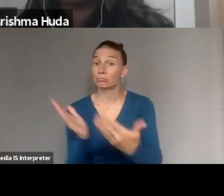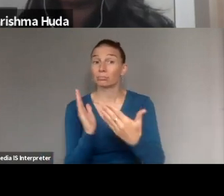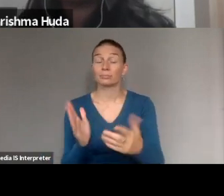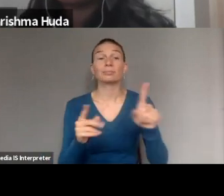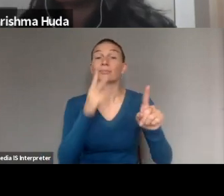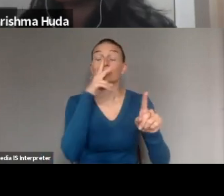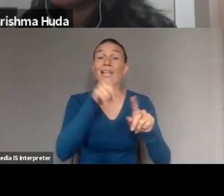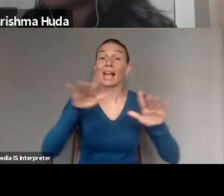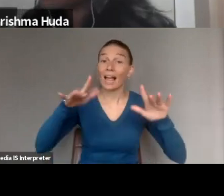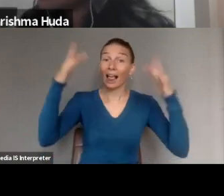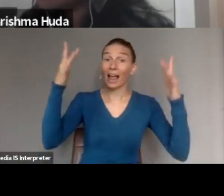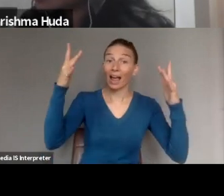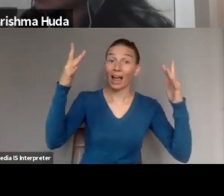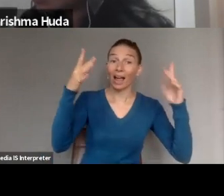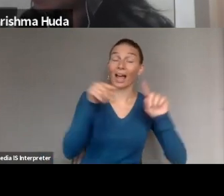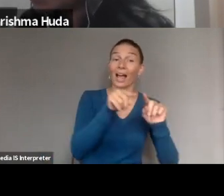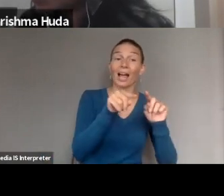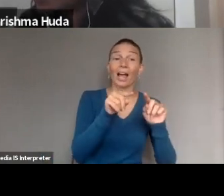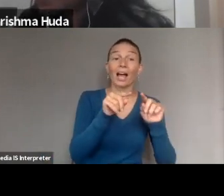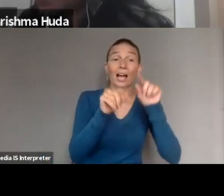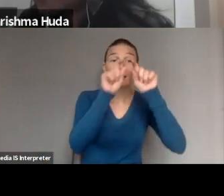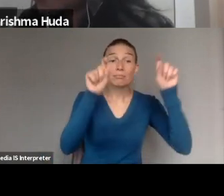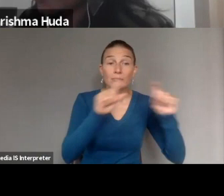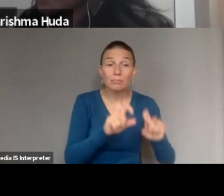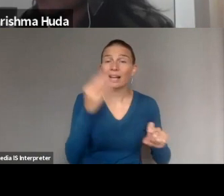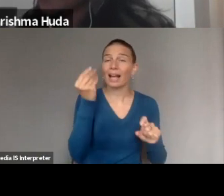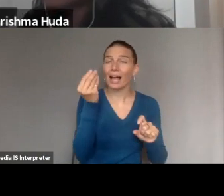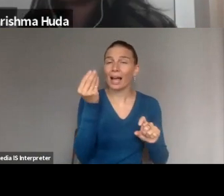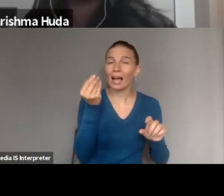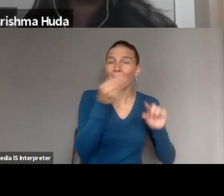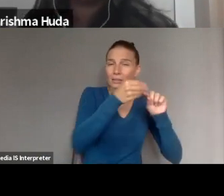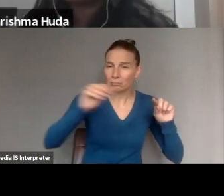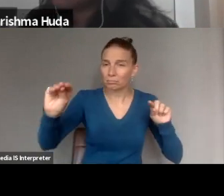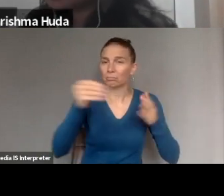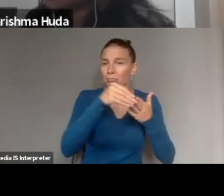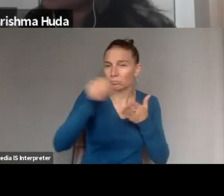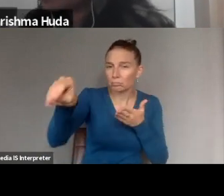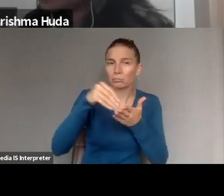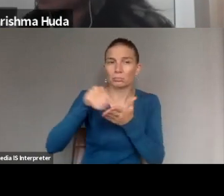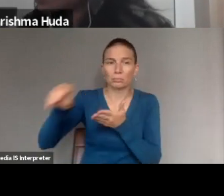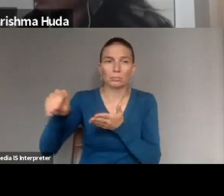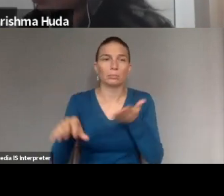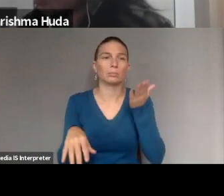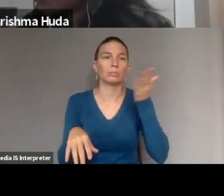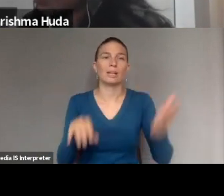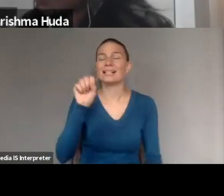are the various cash transfer schemes. And for instance, in [unintelligible] which is the food assistance programme